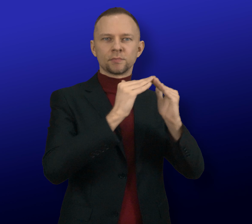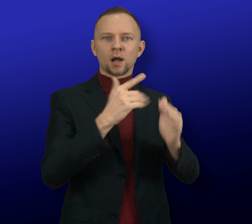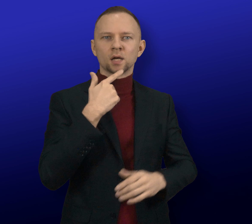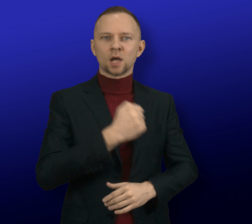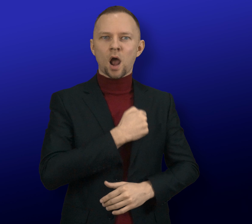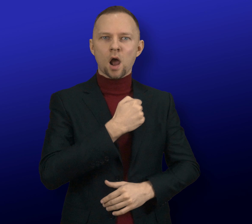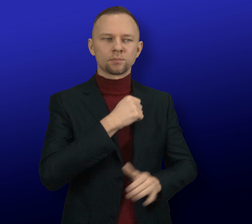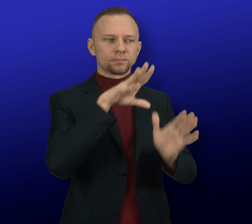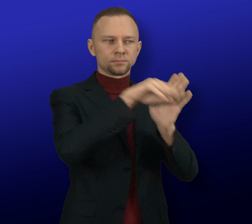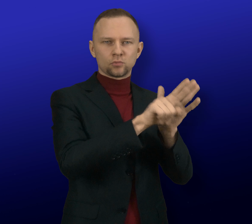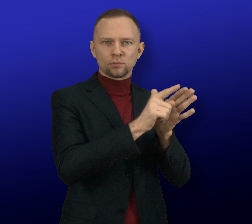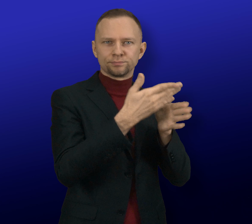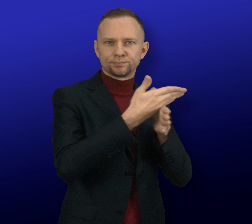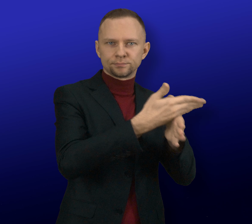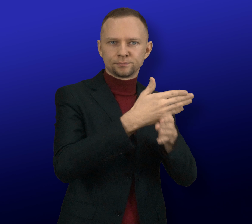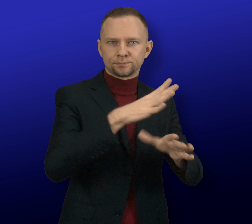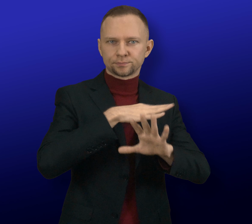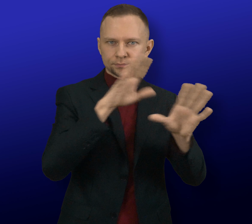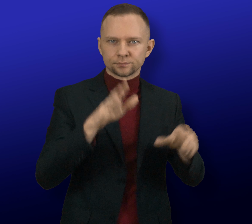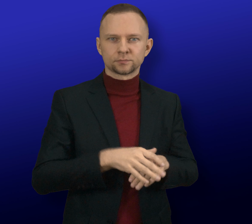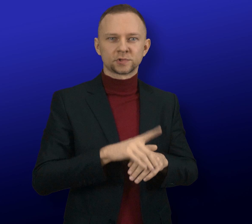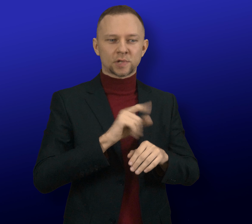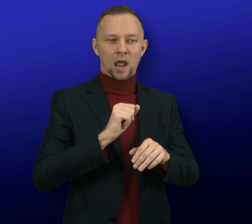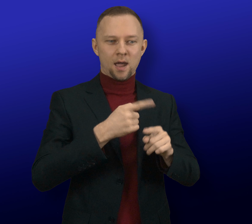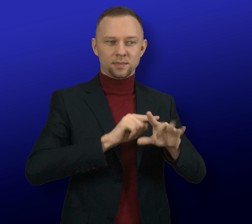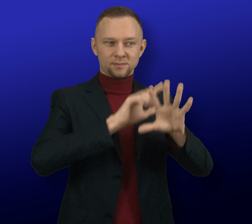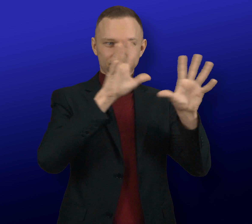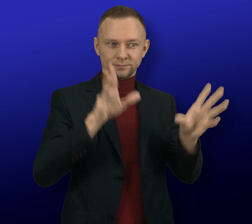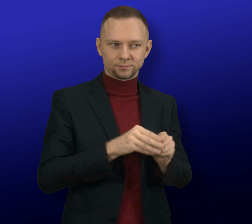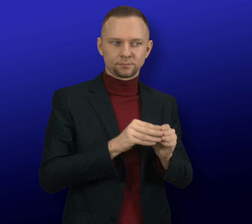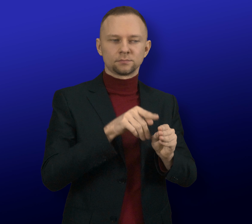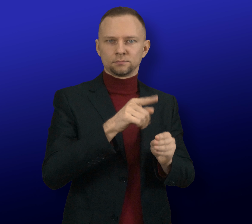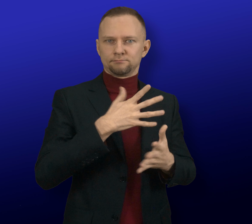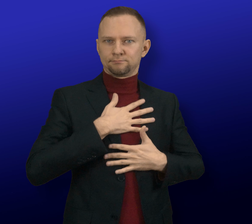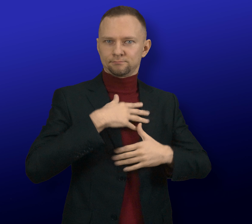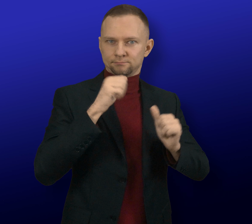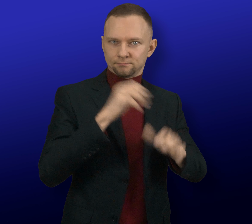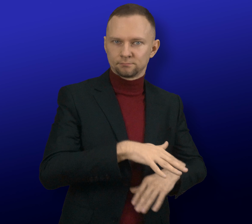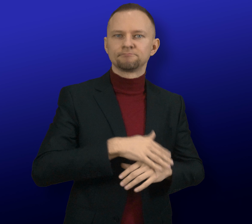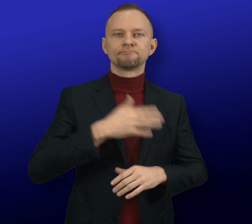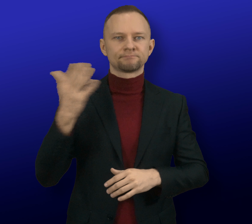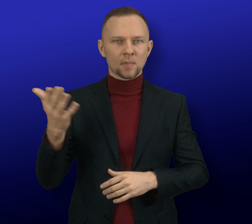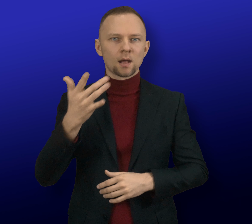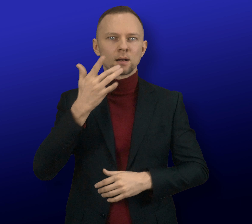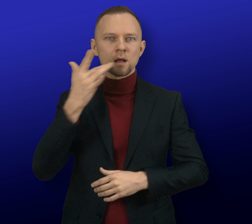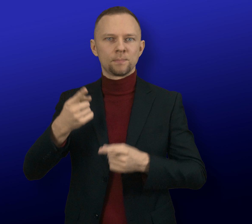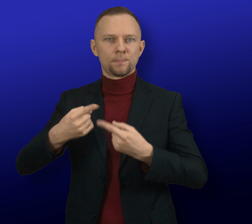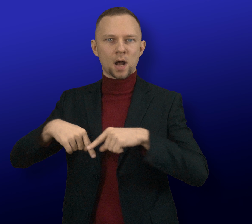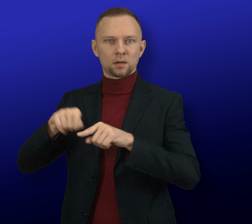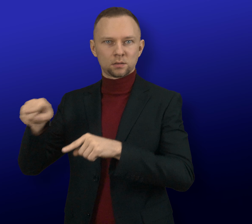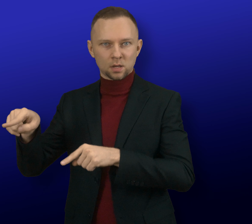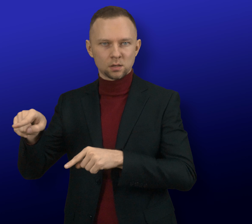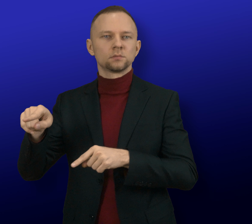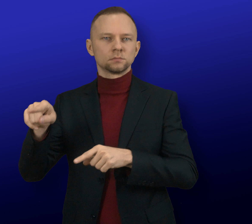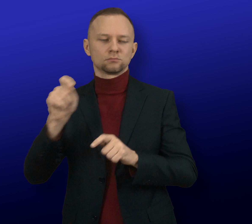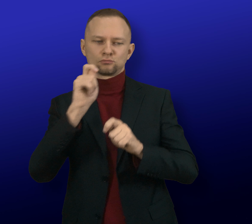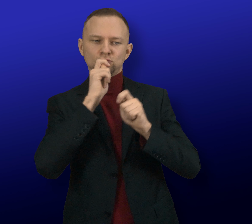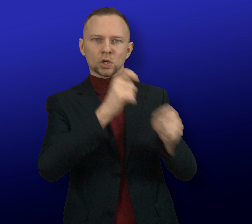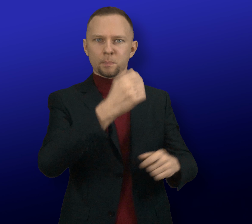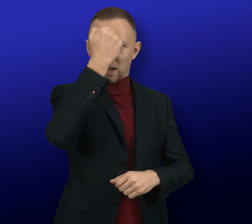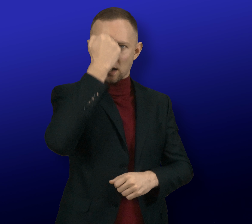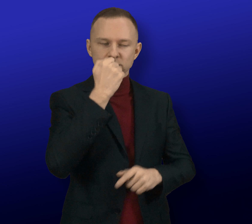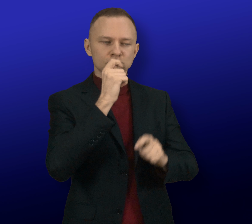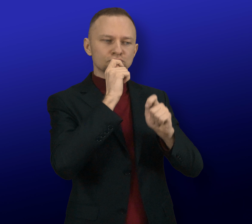and helped in the barracks of the Red Army, for which Lychkina received gratitude from the district party committee of Zamoskvorechye